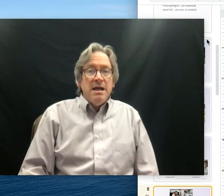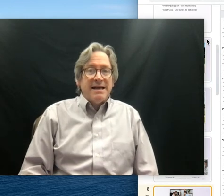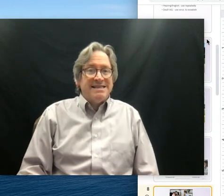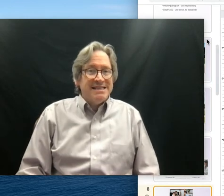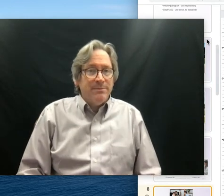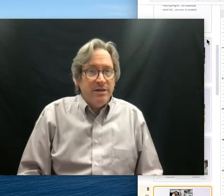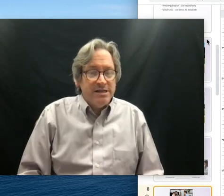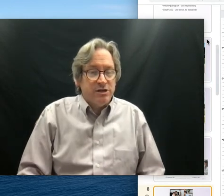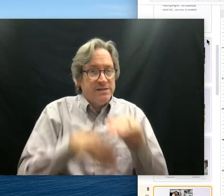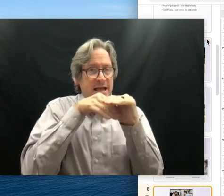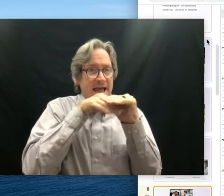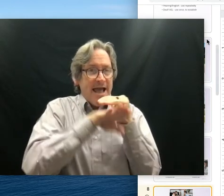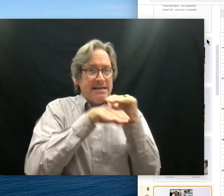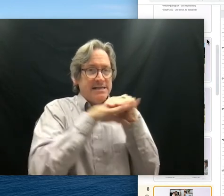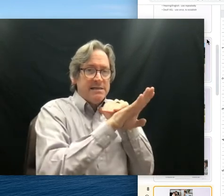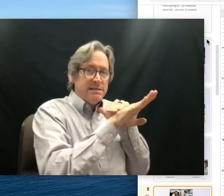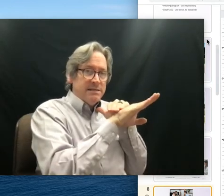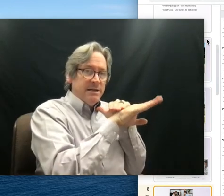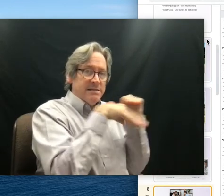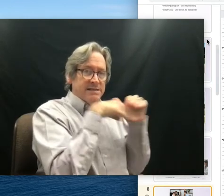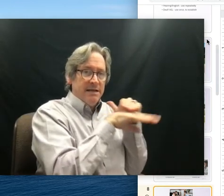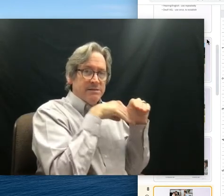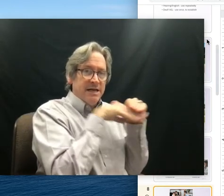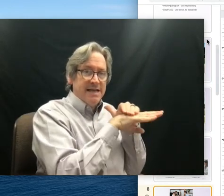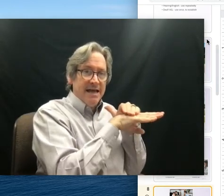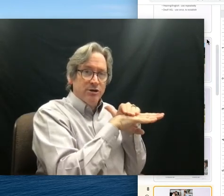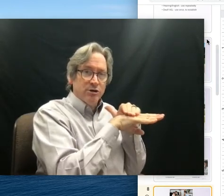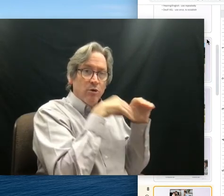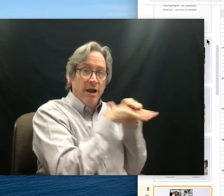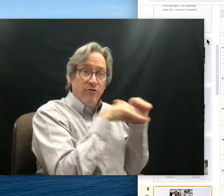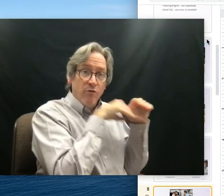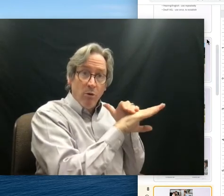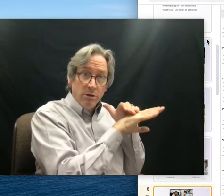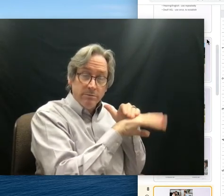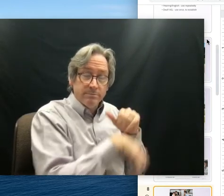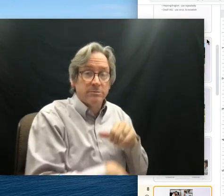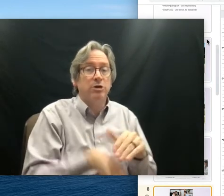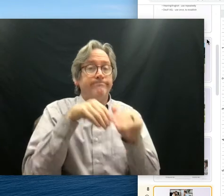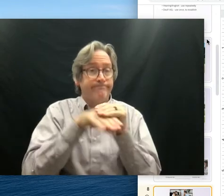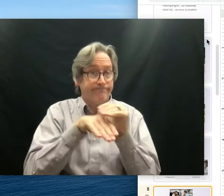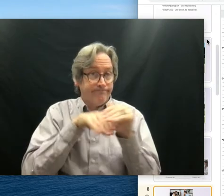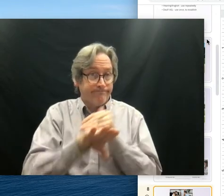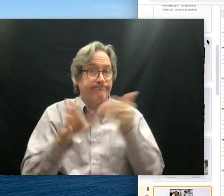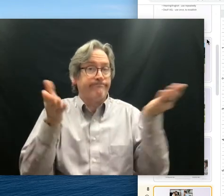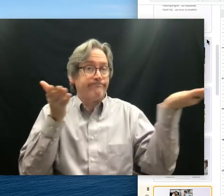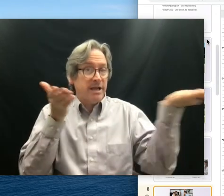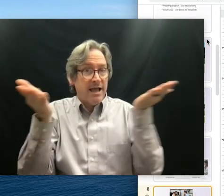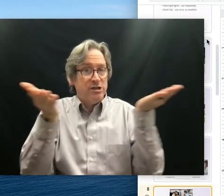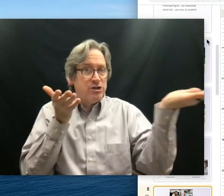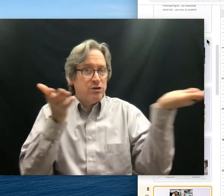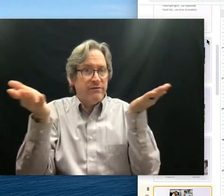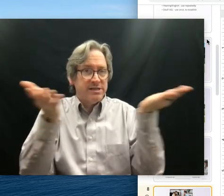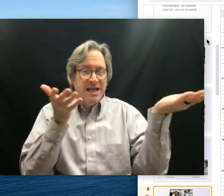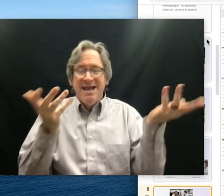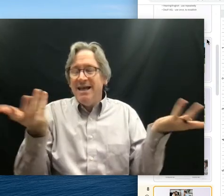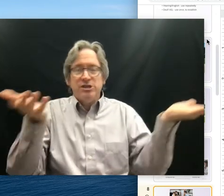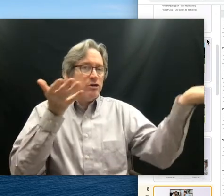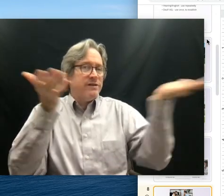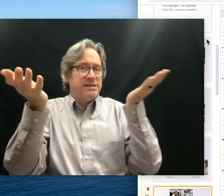accessibility service access is the same sign as enter or enroll so and service service the